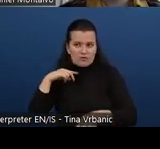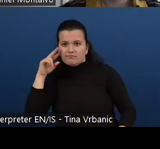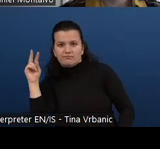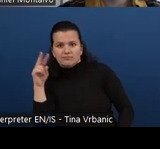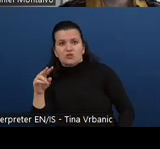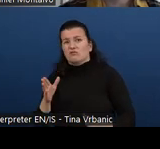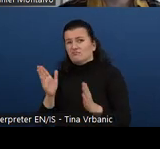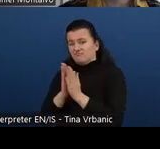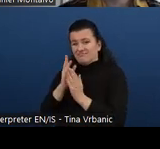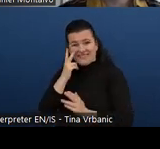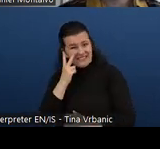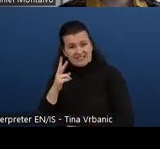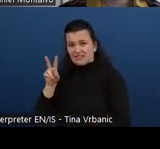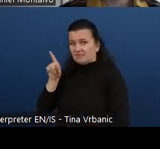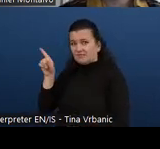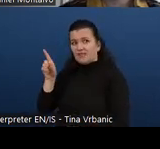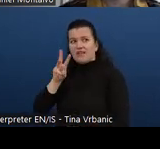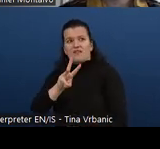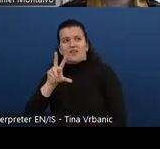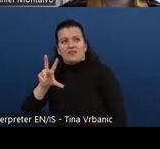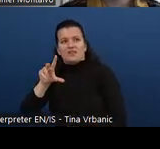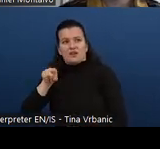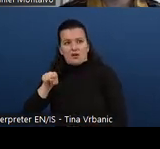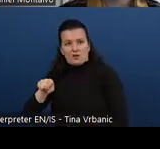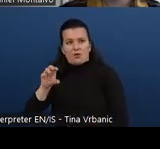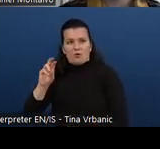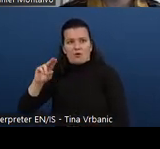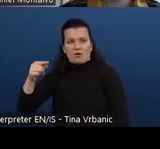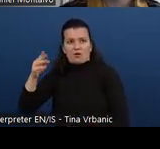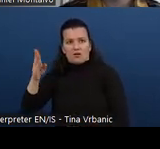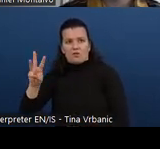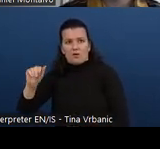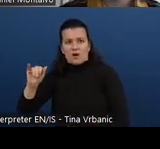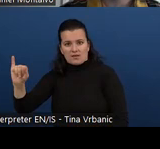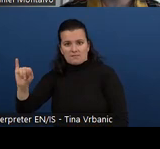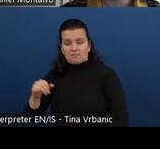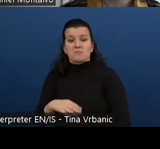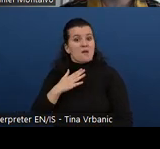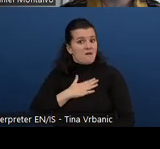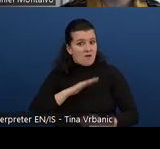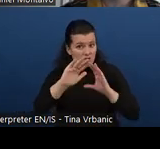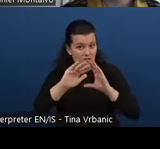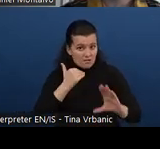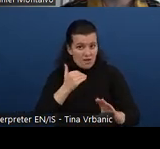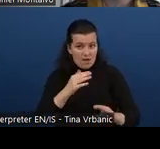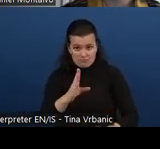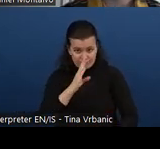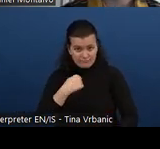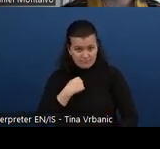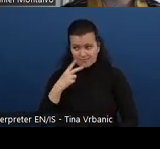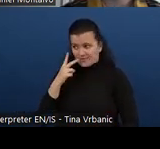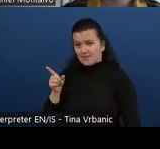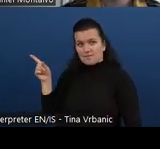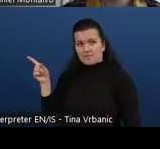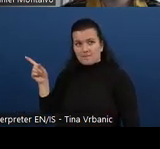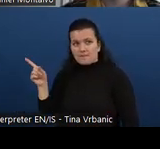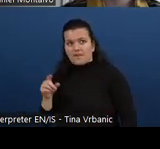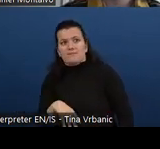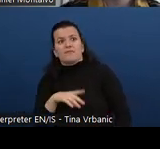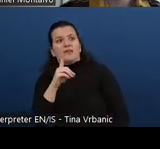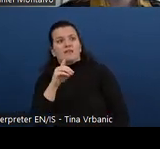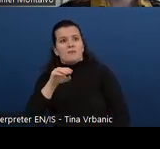And if you want to write to me directly, my e mail is dmontalvo@w3.org.